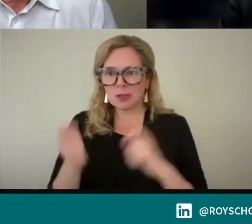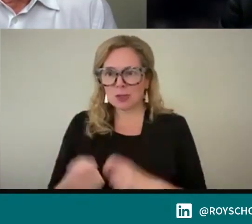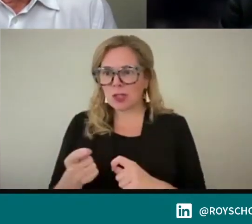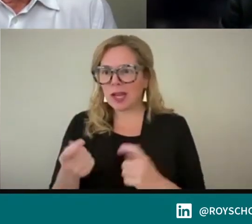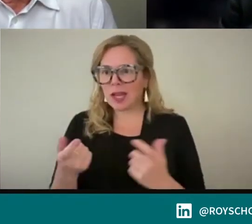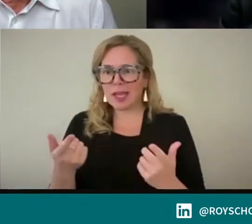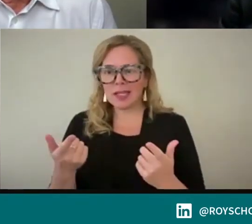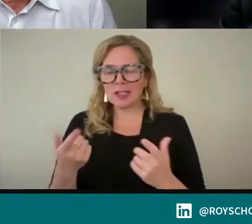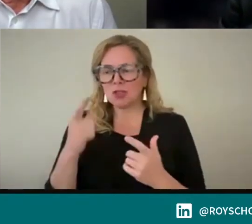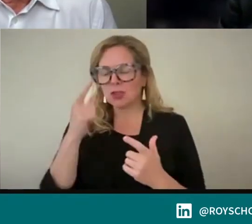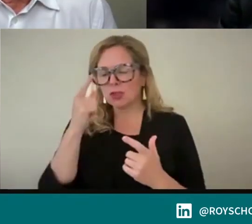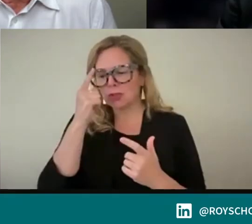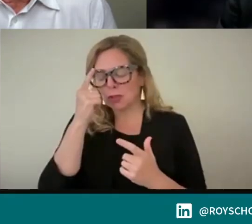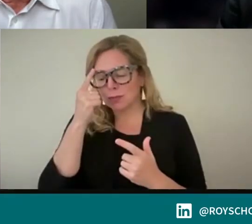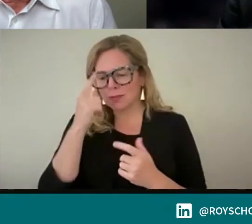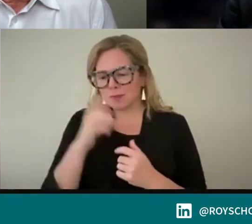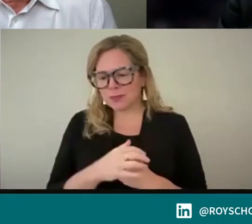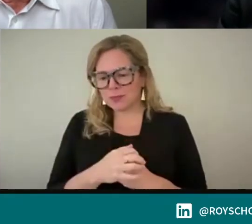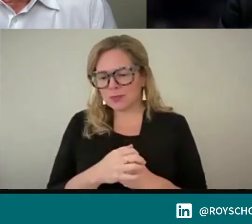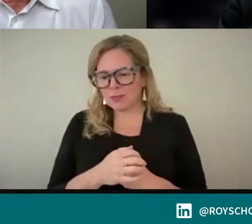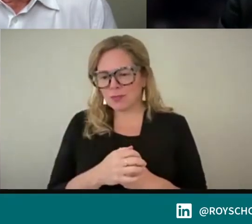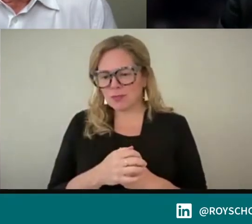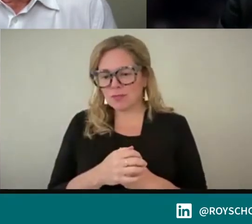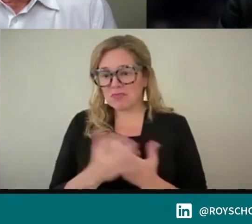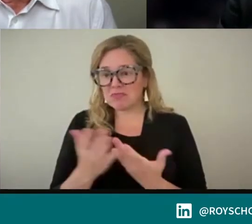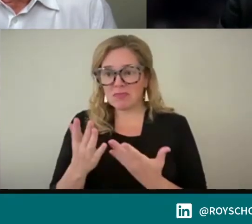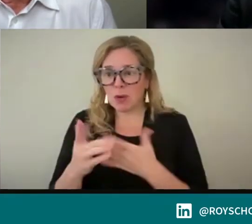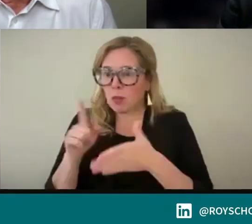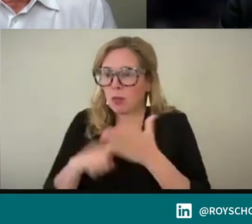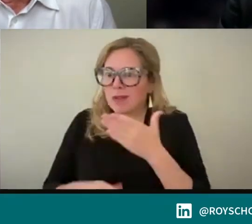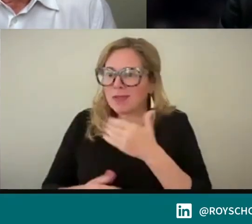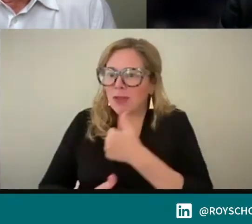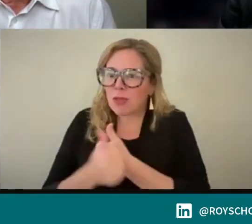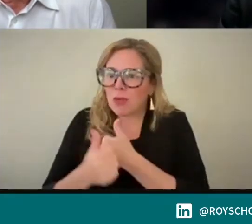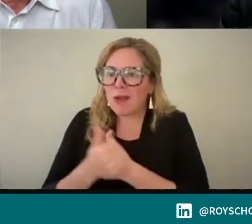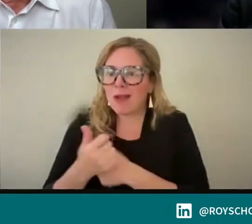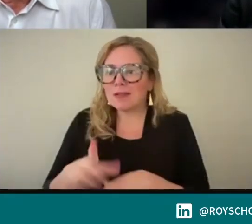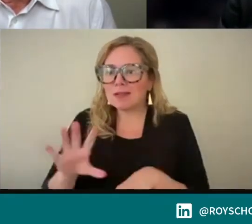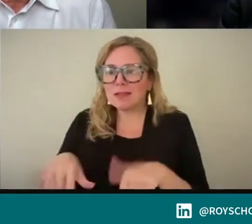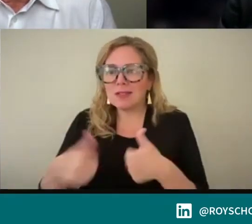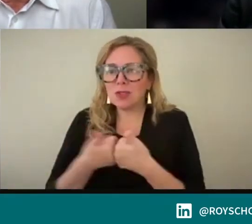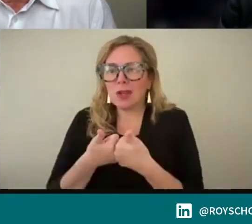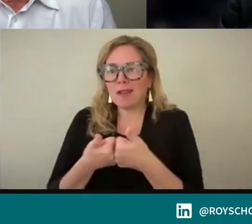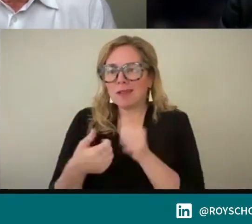also what some of the threats and challenges are around regulatory or other constraint.